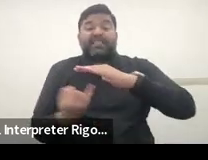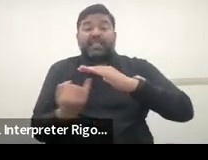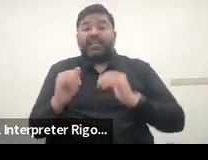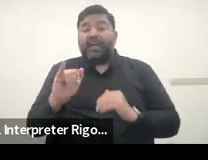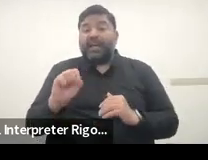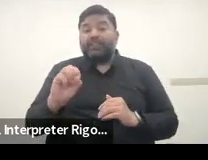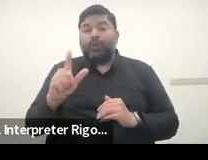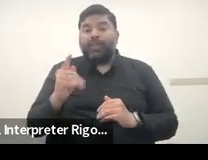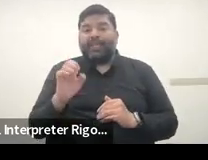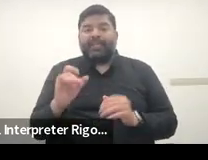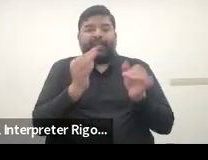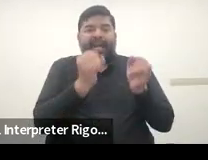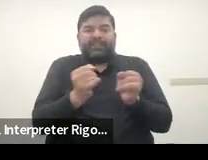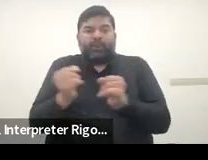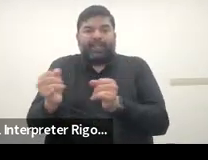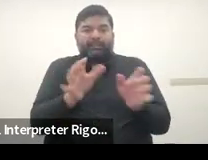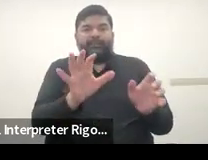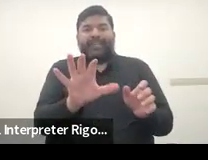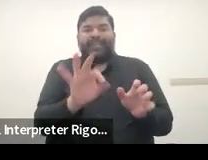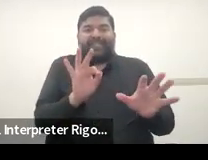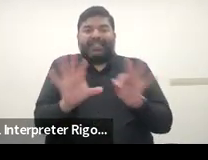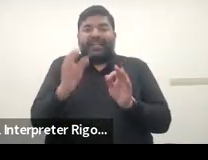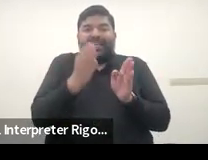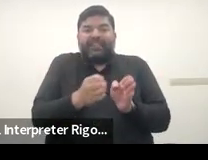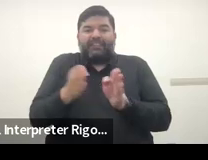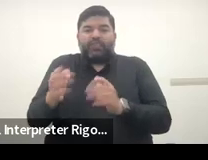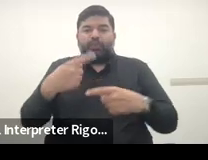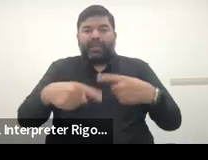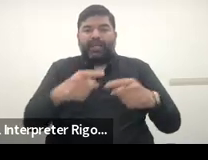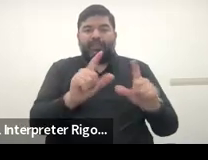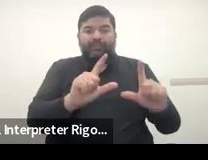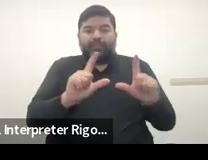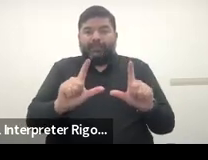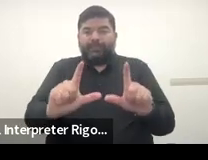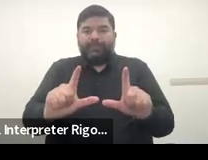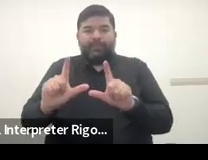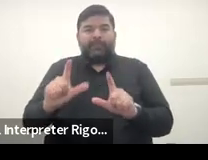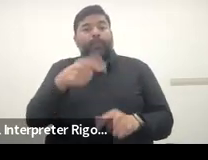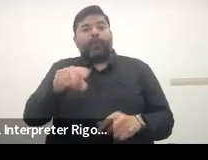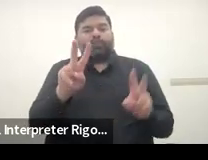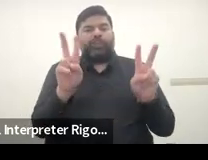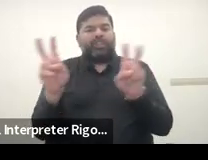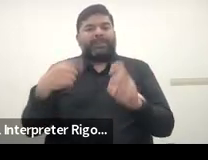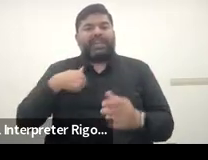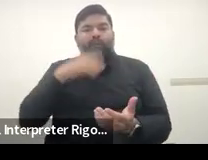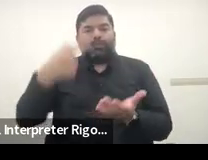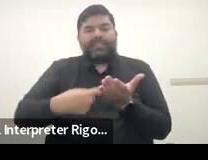just individual signs. So these are the topics that we'll be talking about today, I primarily